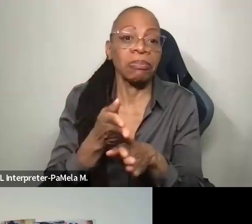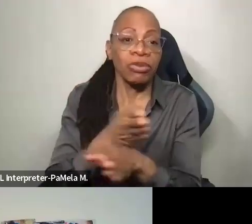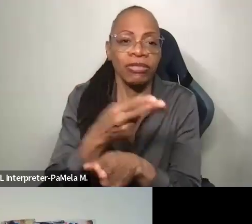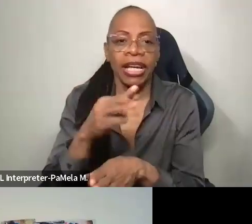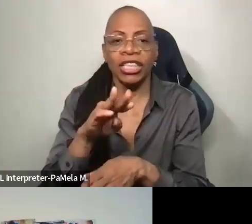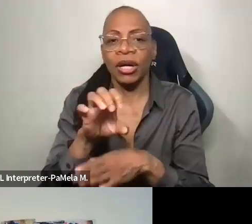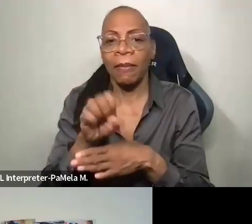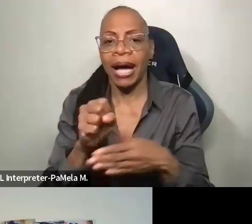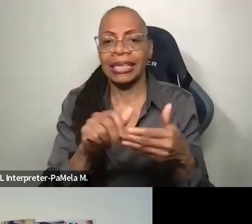Thanks.